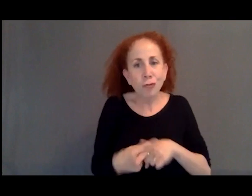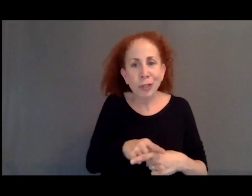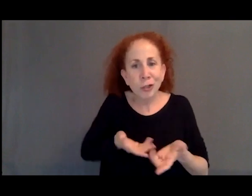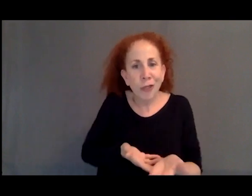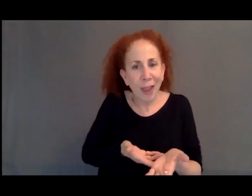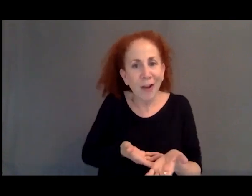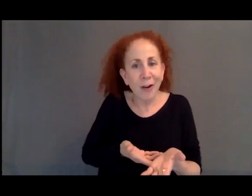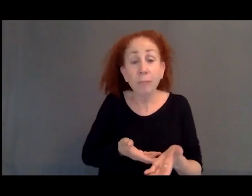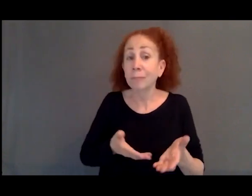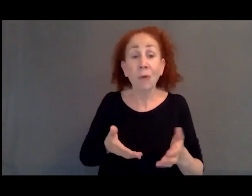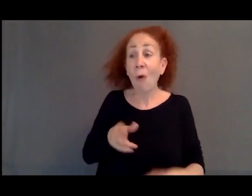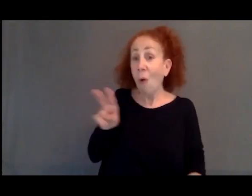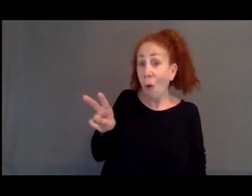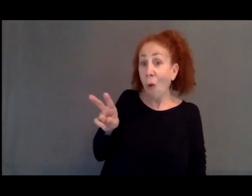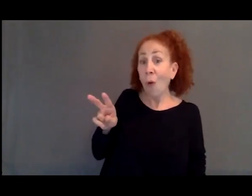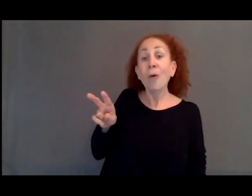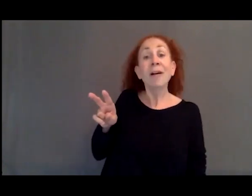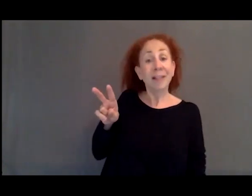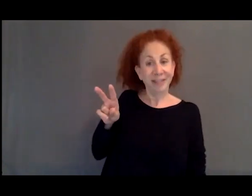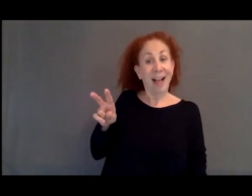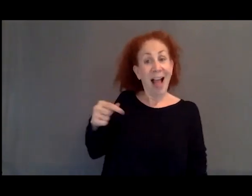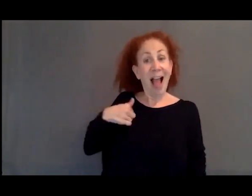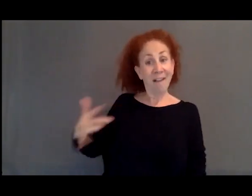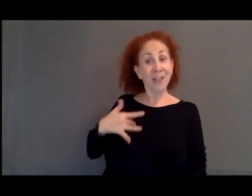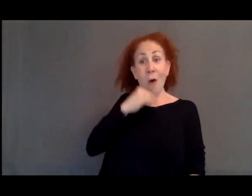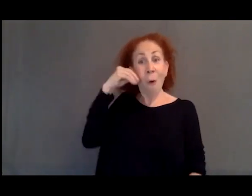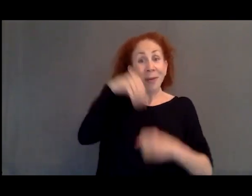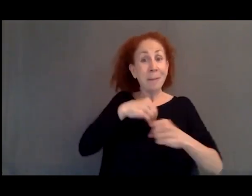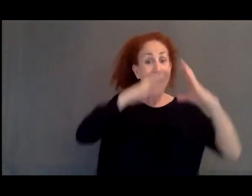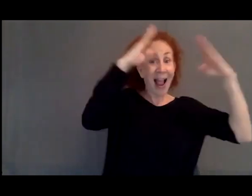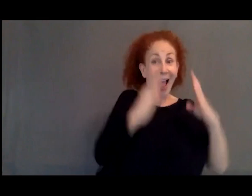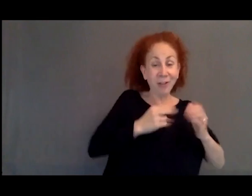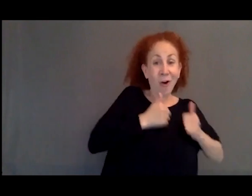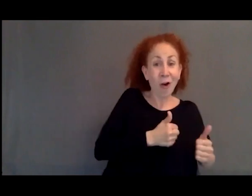Hey, it's awesome Viet feels at home in his house. What about everybody else?